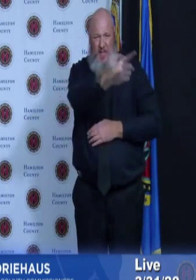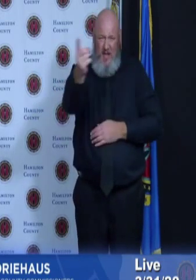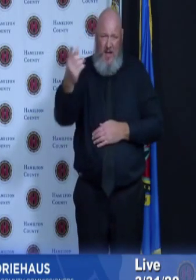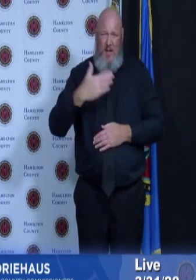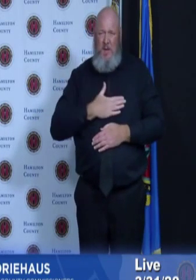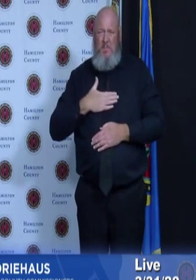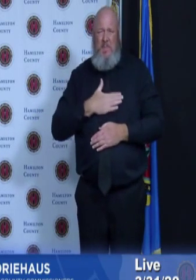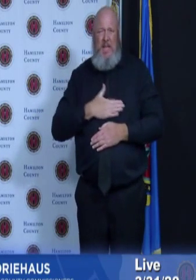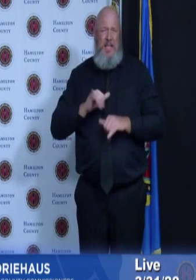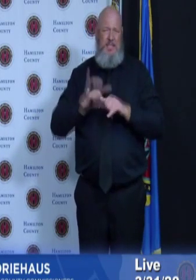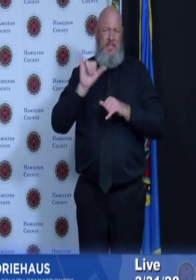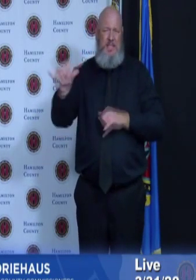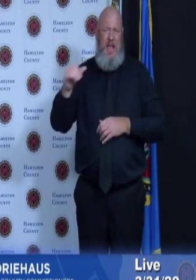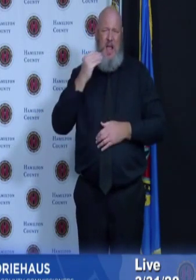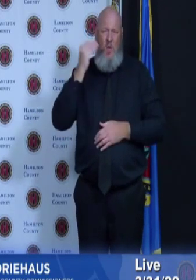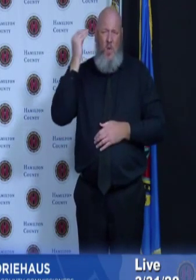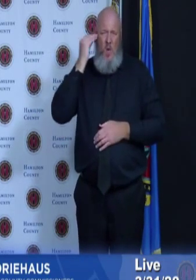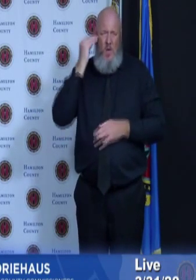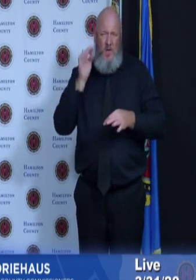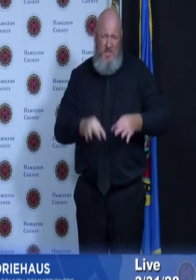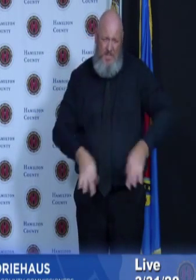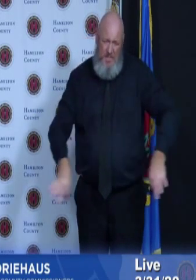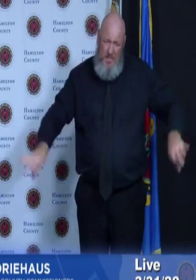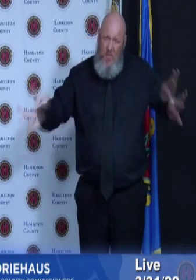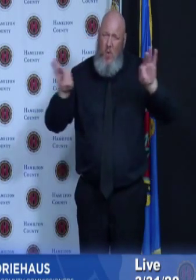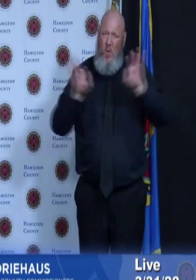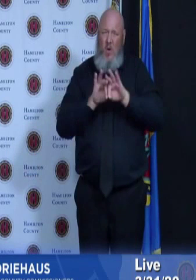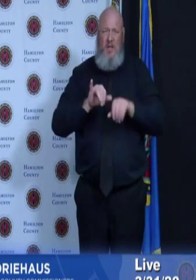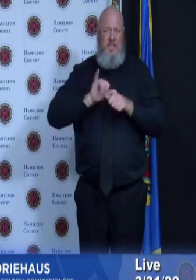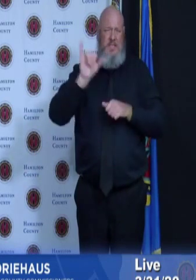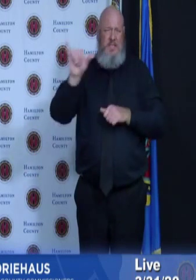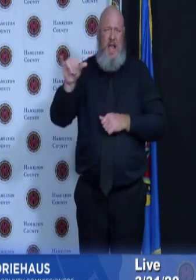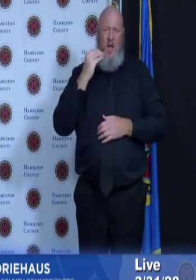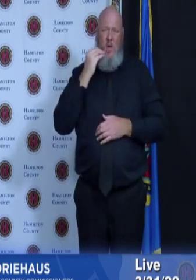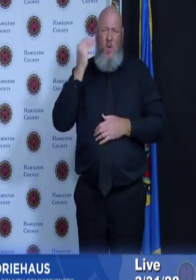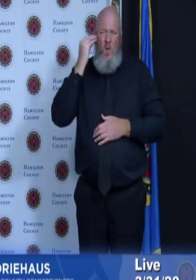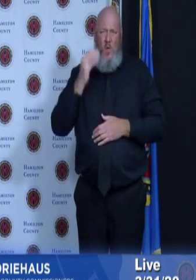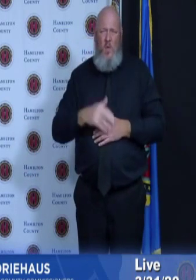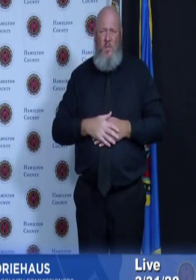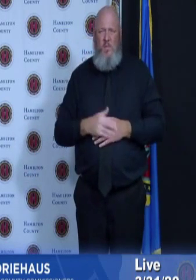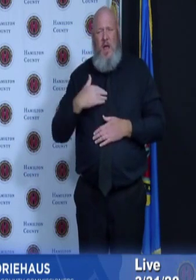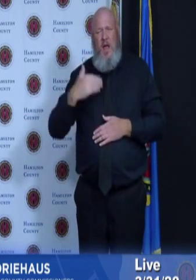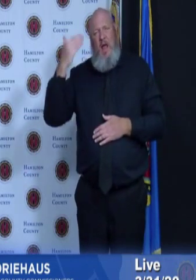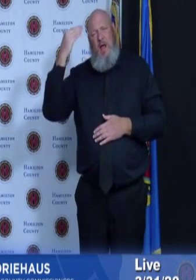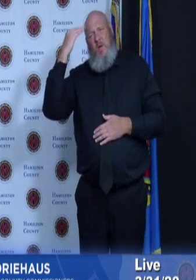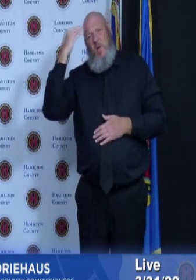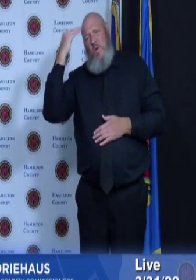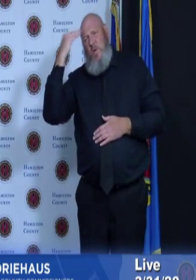frustrated yesterday at the delay that's now in place for the school kids going